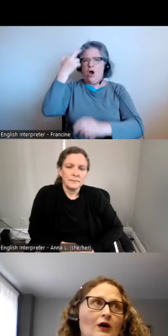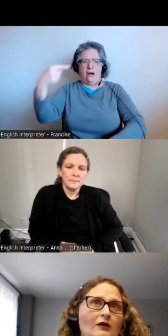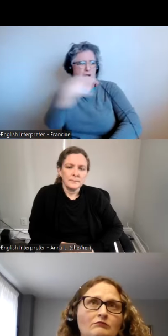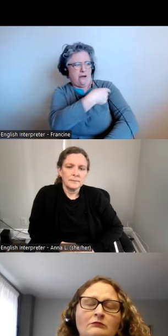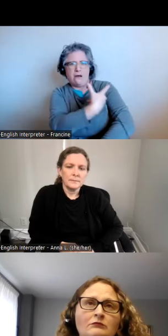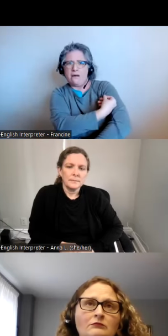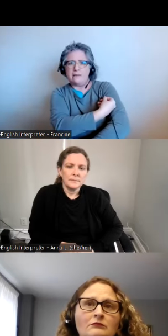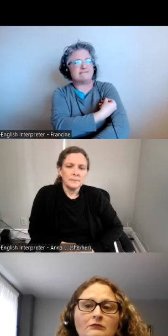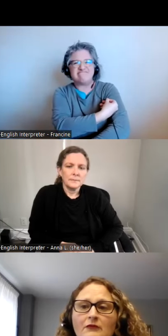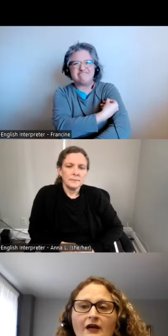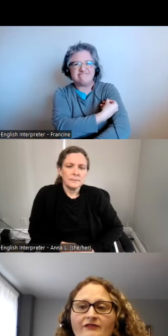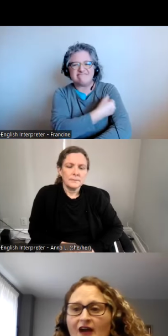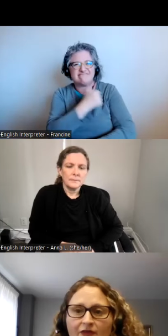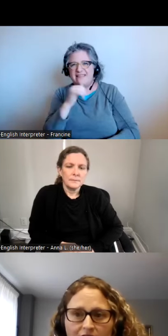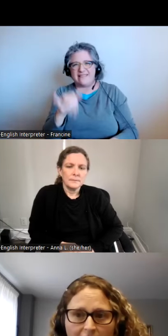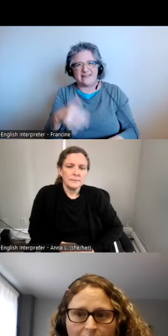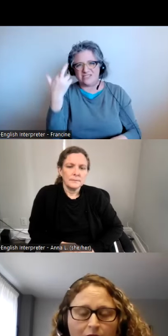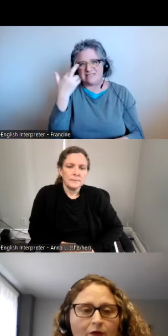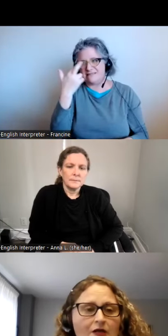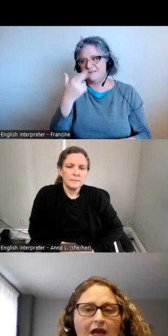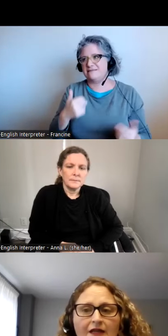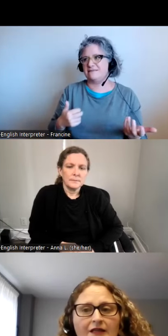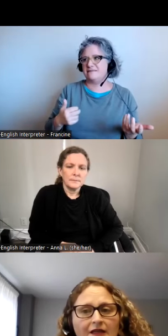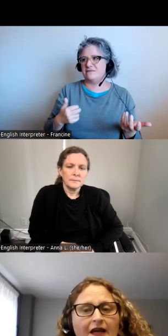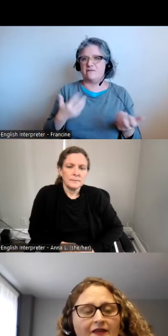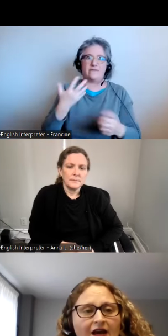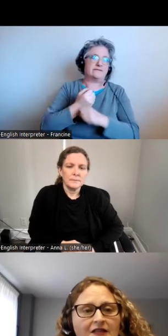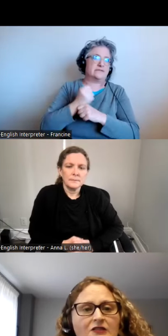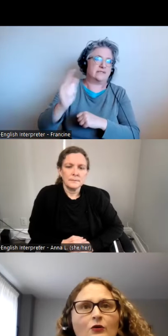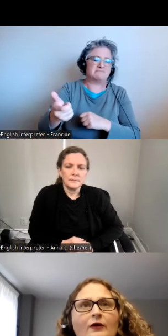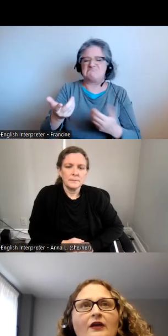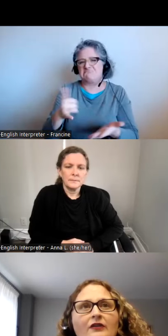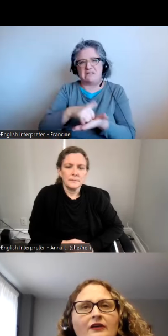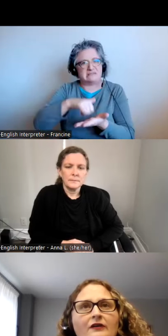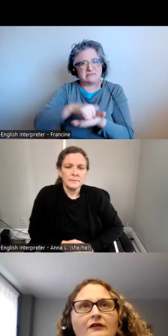weeks following vaccination, we're not going to see it,